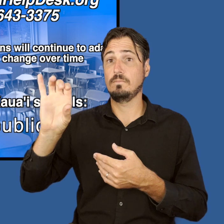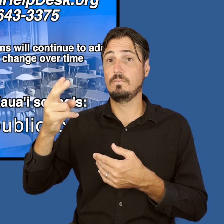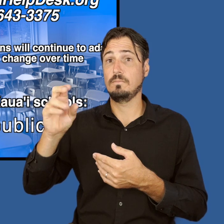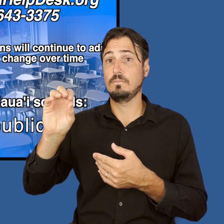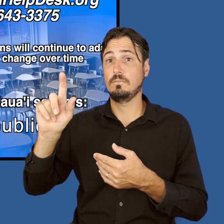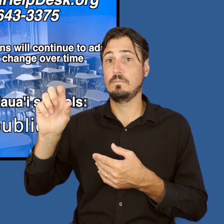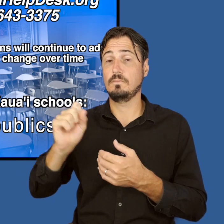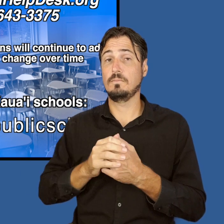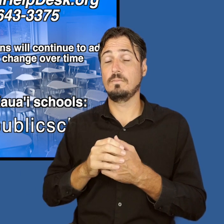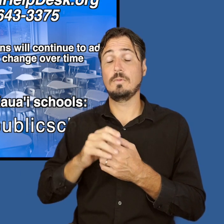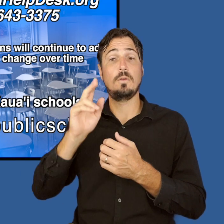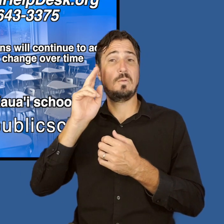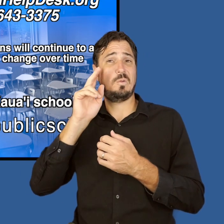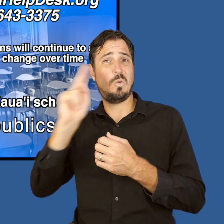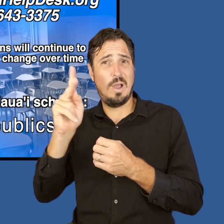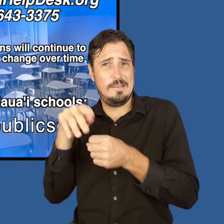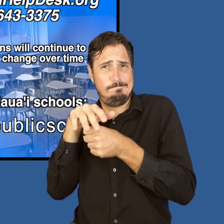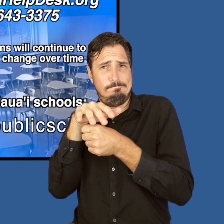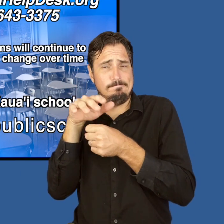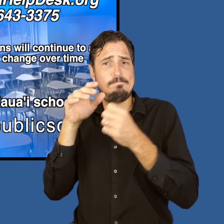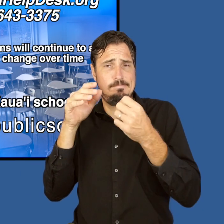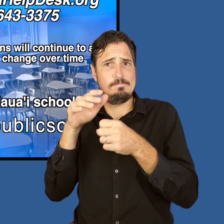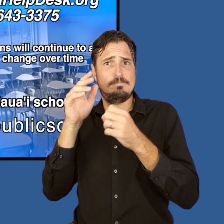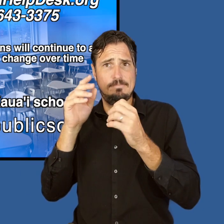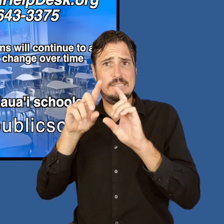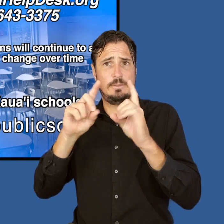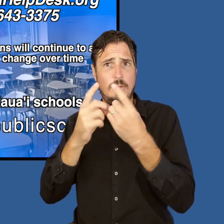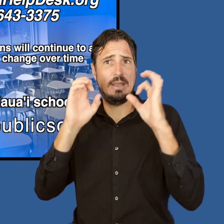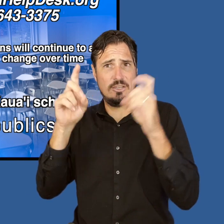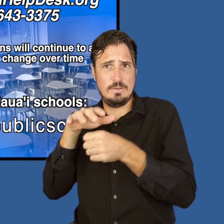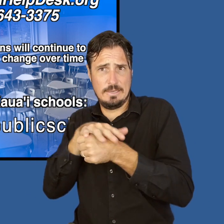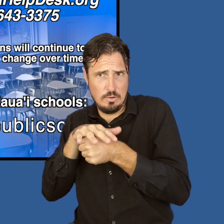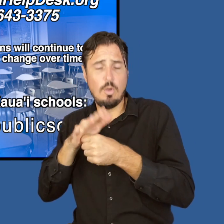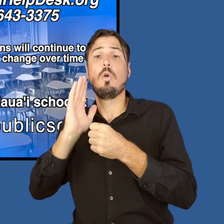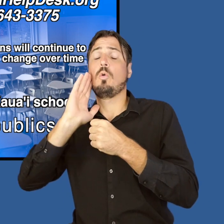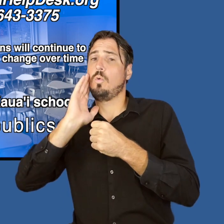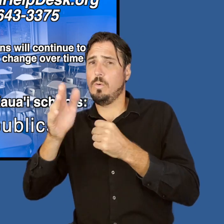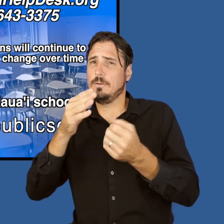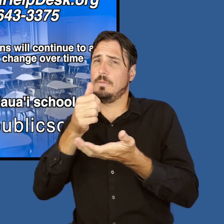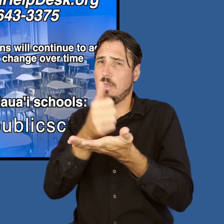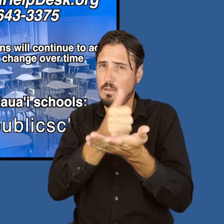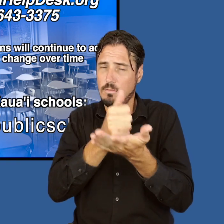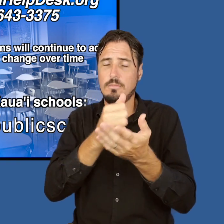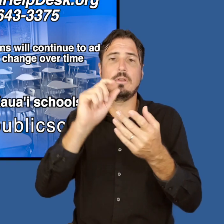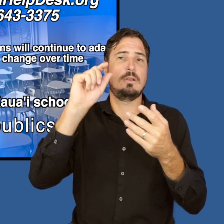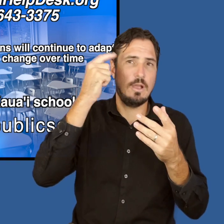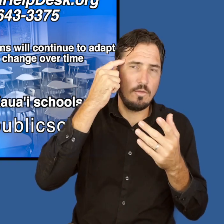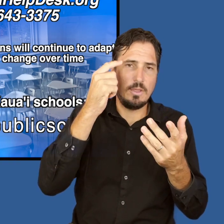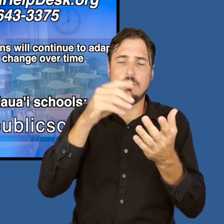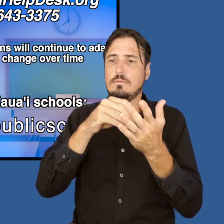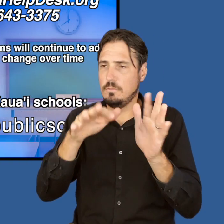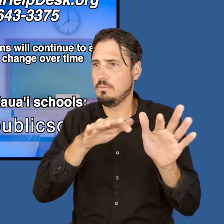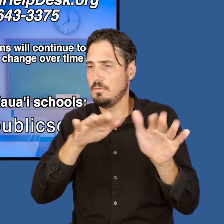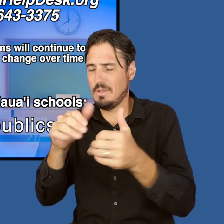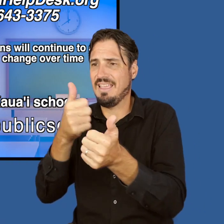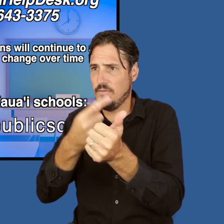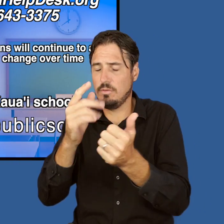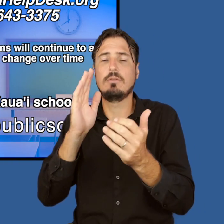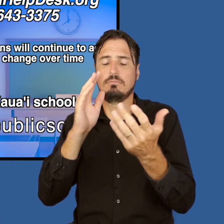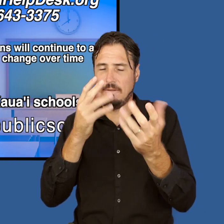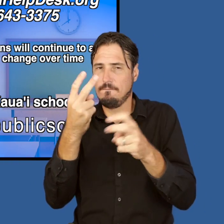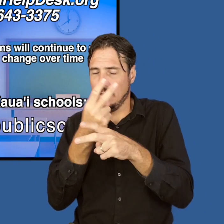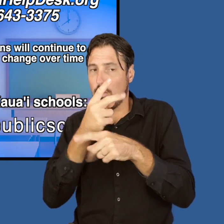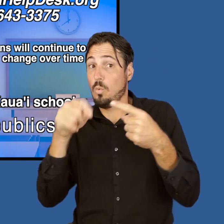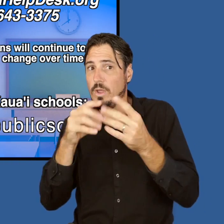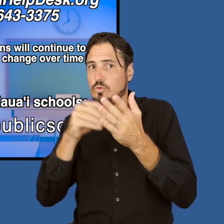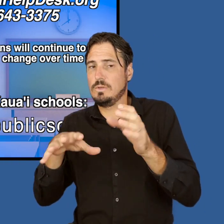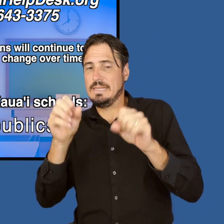The Kaua’i Complex Area Office will continue to work closely with state, county and health officials to assess when students can safely return to even more in-person learning as the year